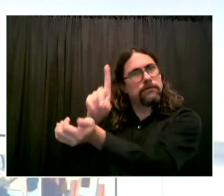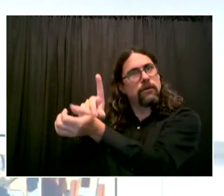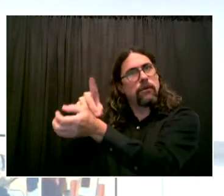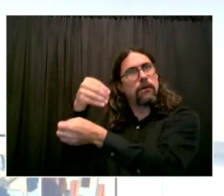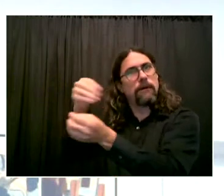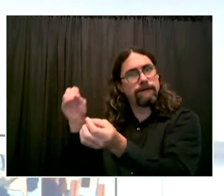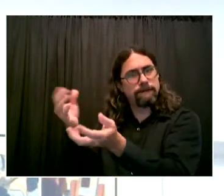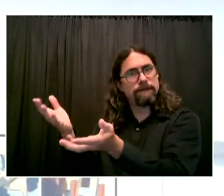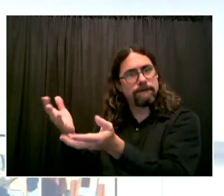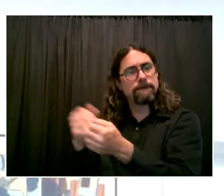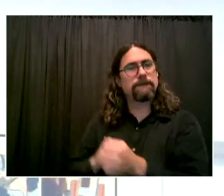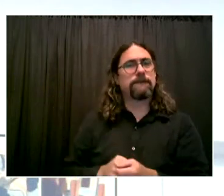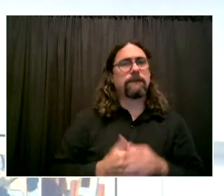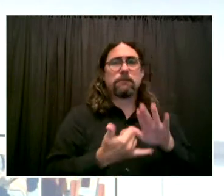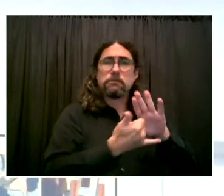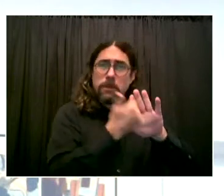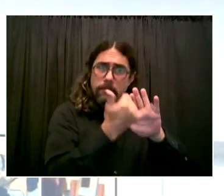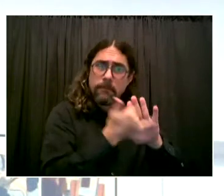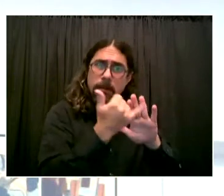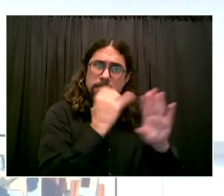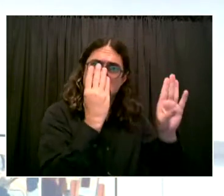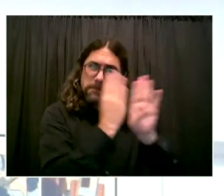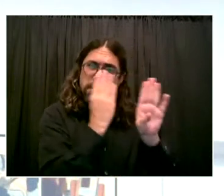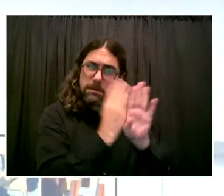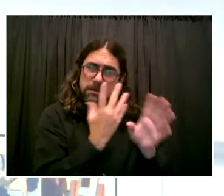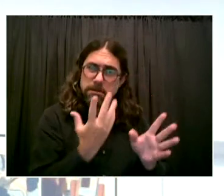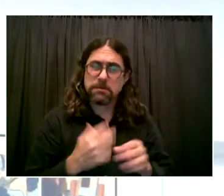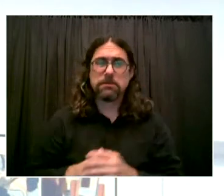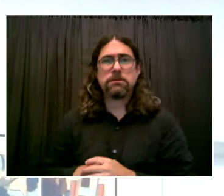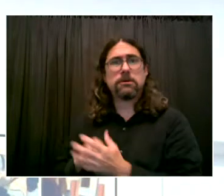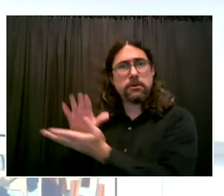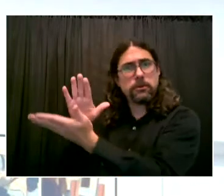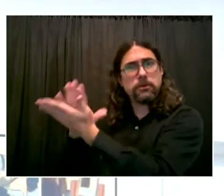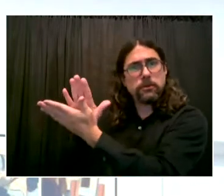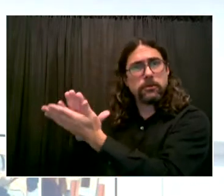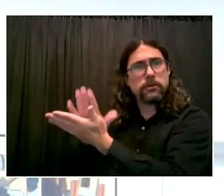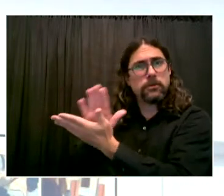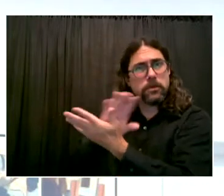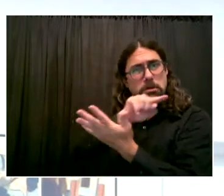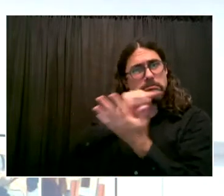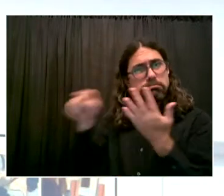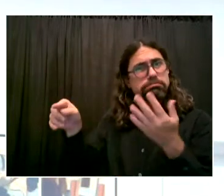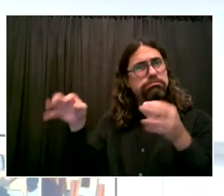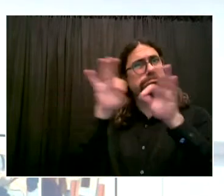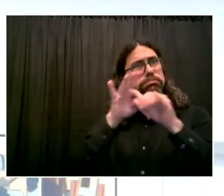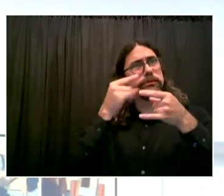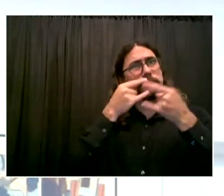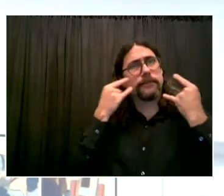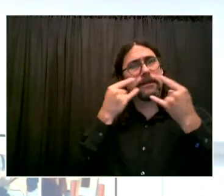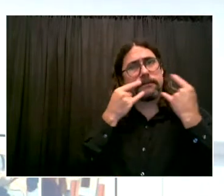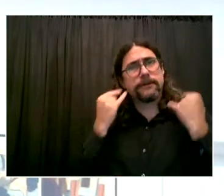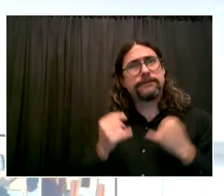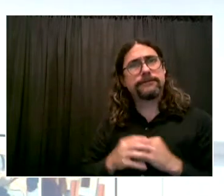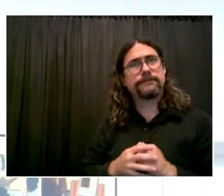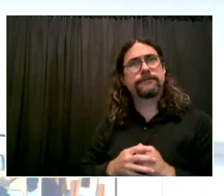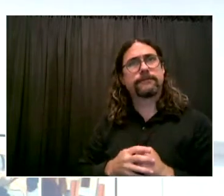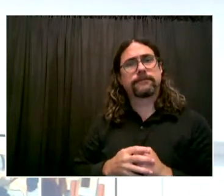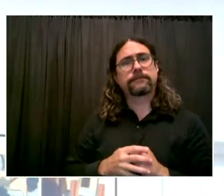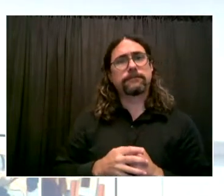SCHOSOL, PUBLIC TRANSIT. I WANT TO MAKE SURE WE ARISE CLEAR AS POSBLSIE. MASKS HAVE BEEN